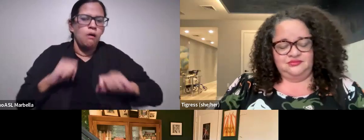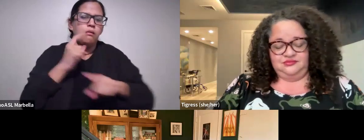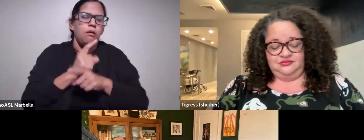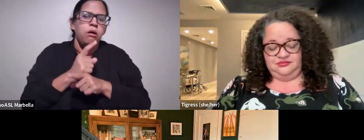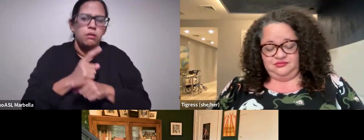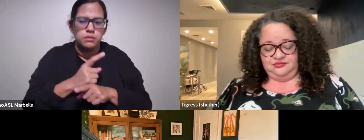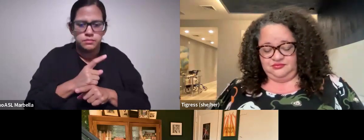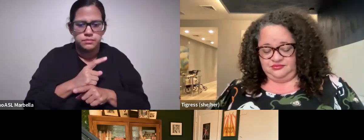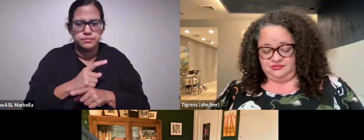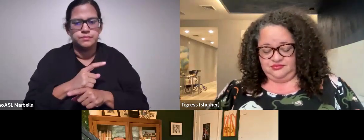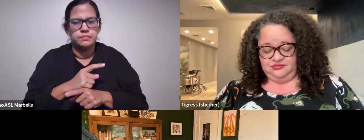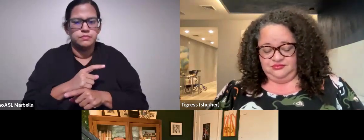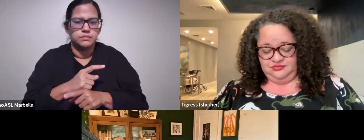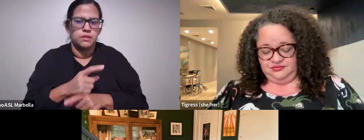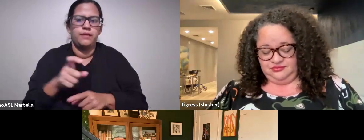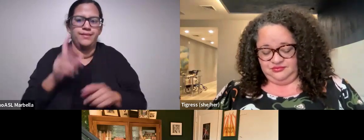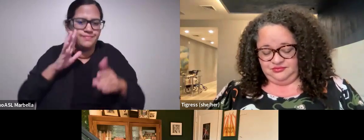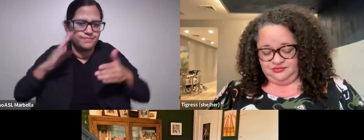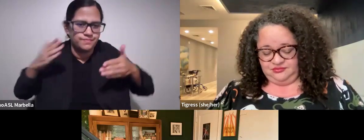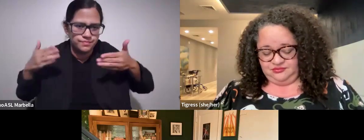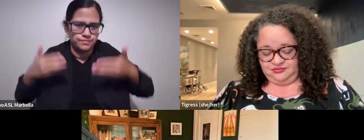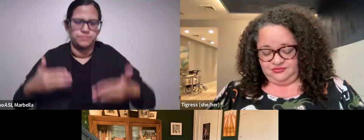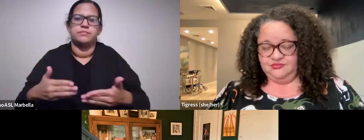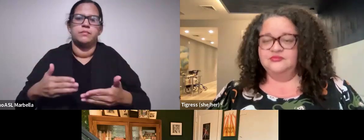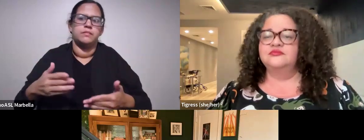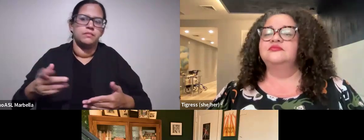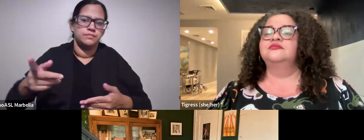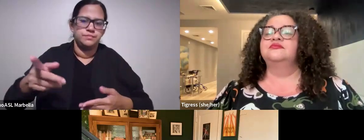It's really easy to hyperfocus on a Pi Morgan or Bill